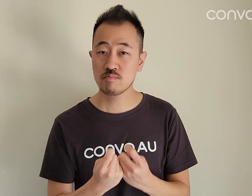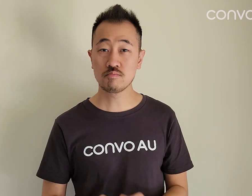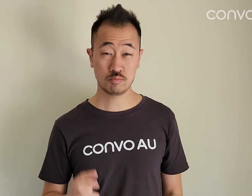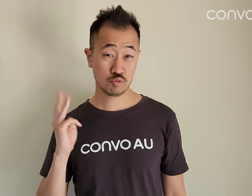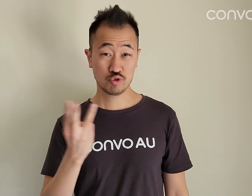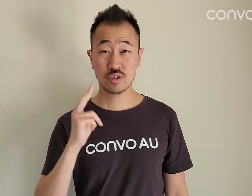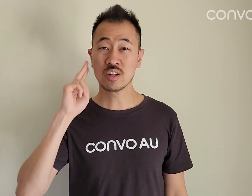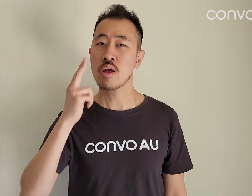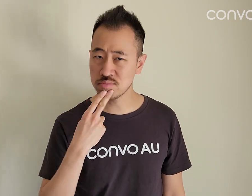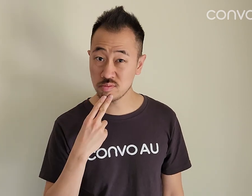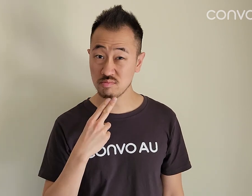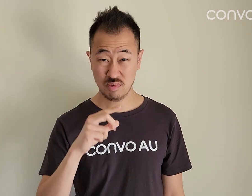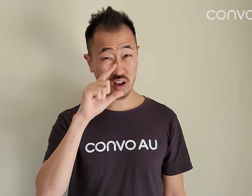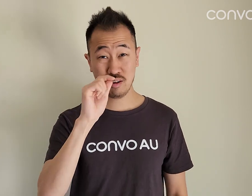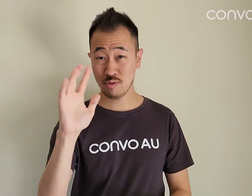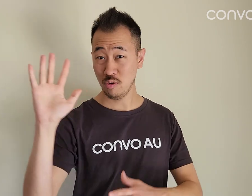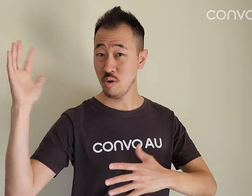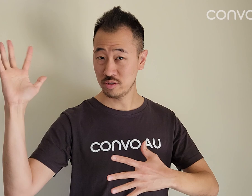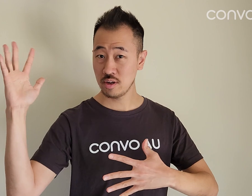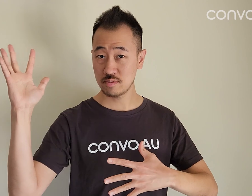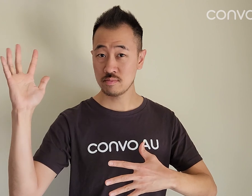and we are Deaf Auslan users.